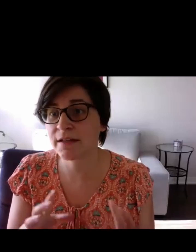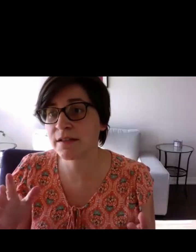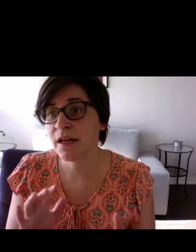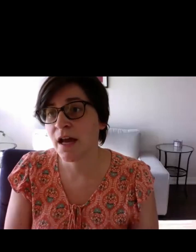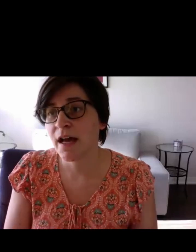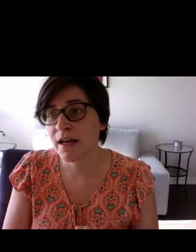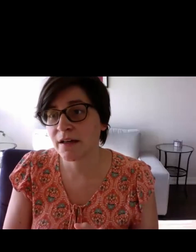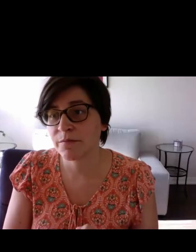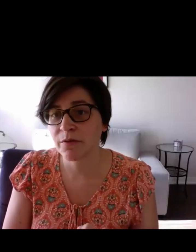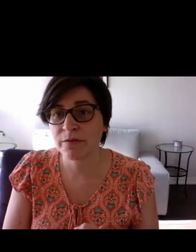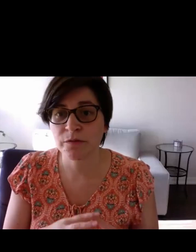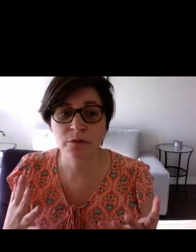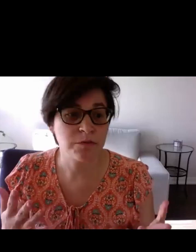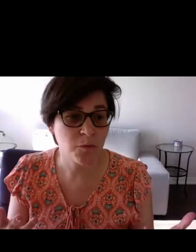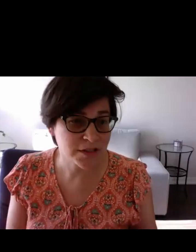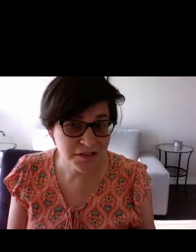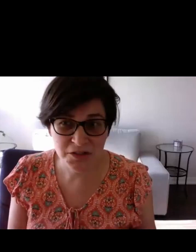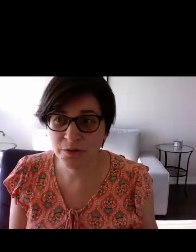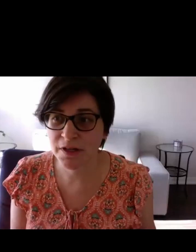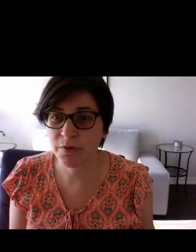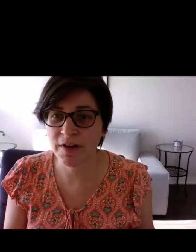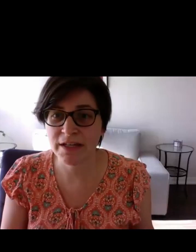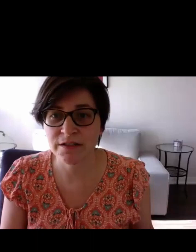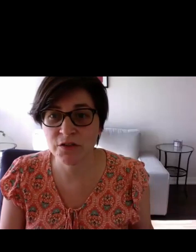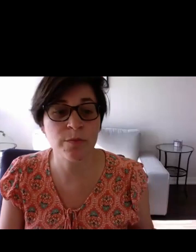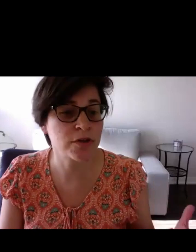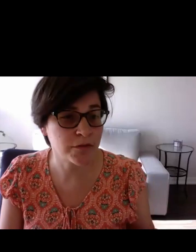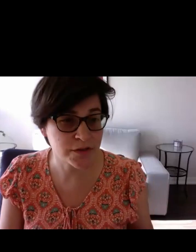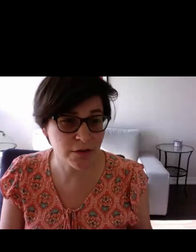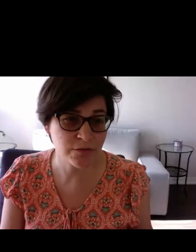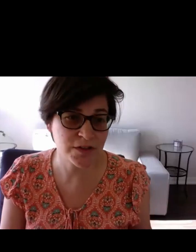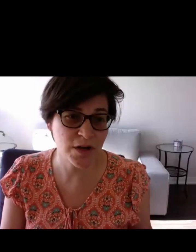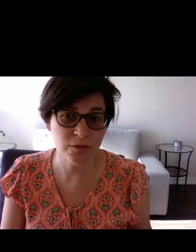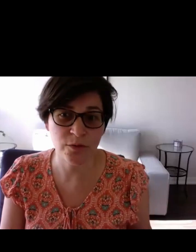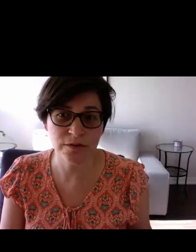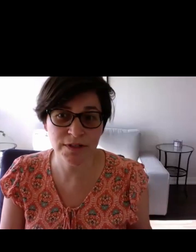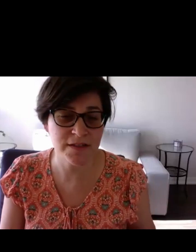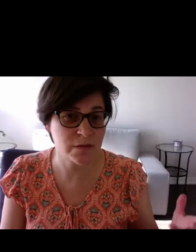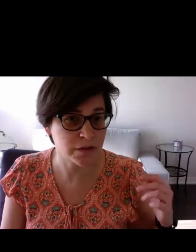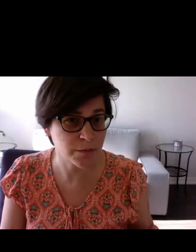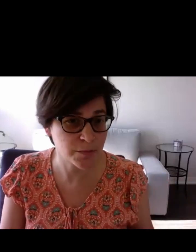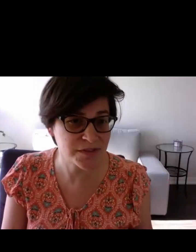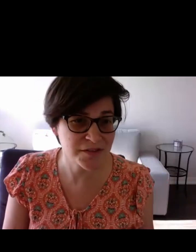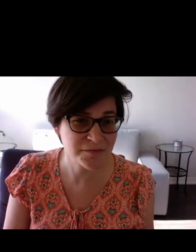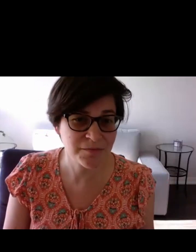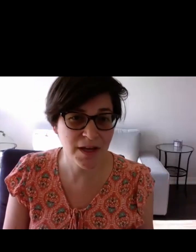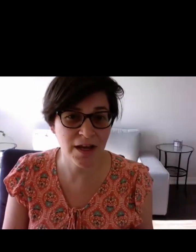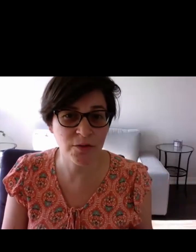And I’d be grateful if you wanted to provide a description of yourself as well for accessibility purposes.